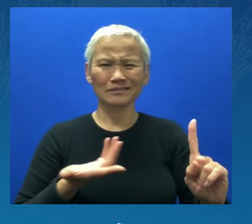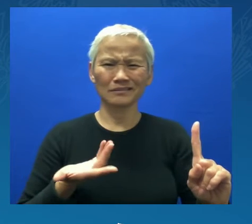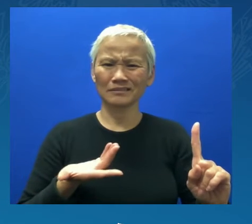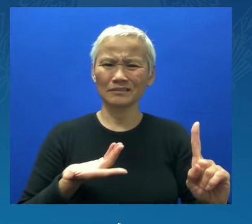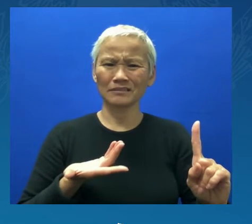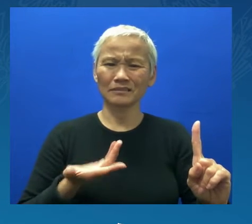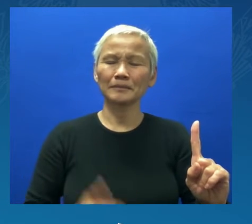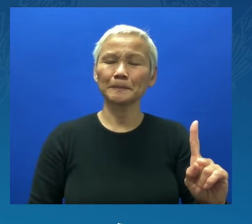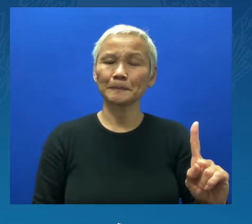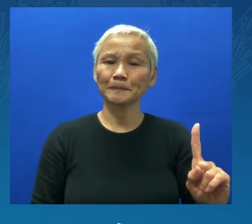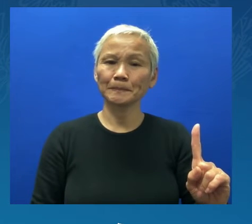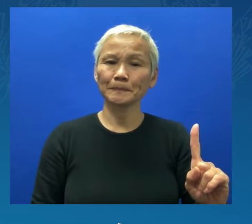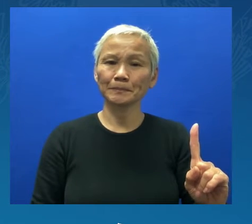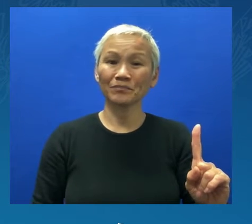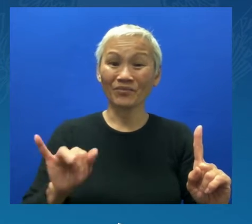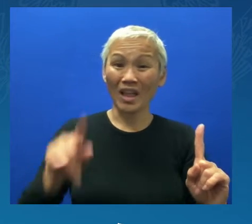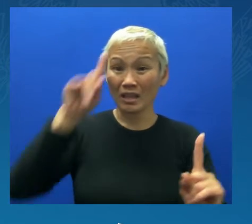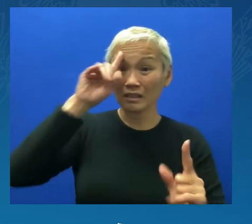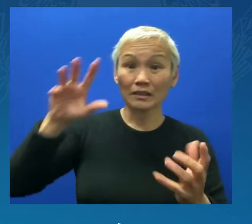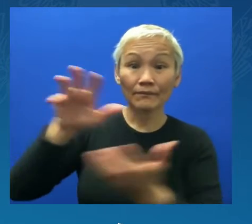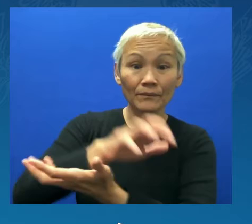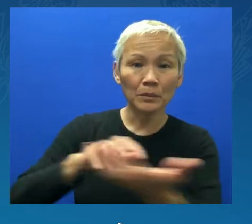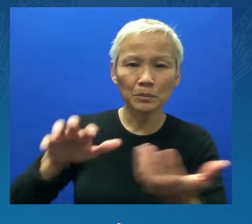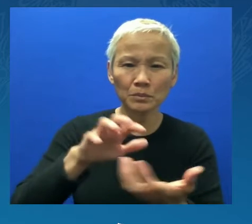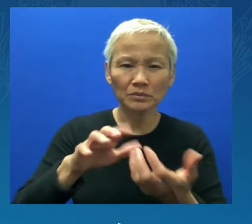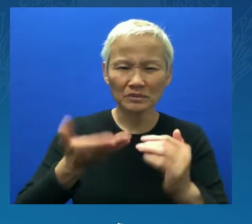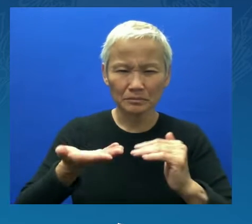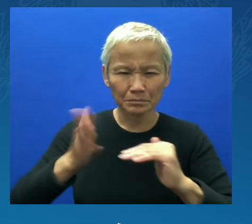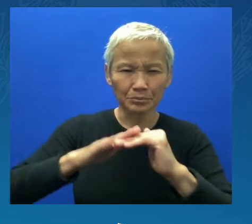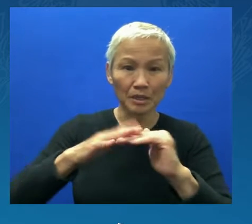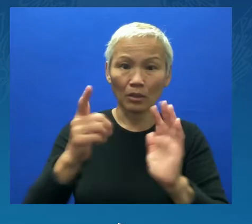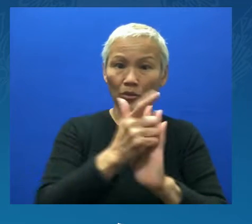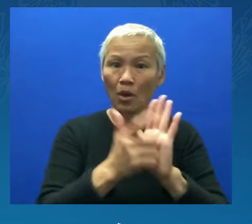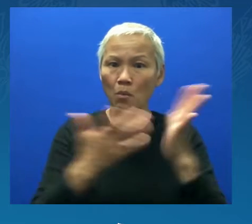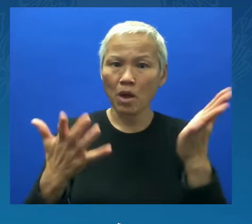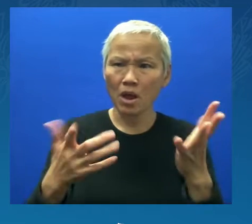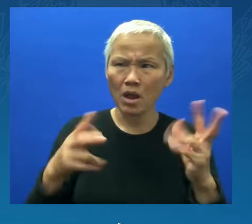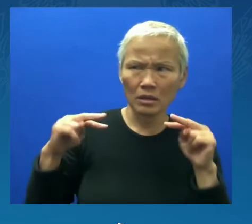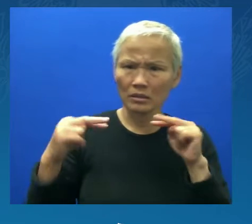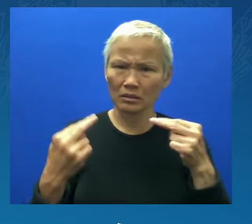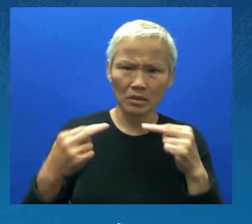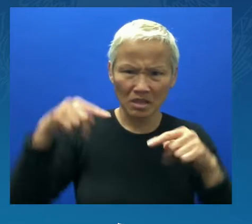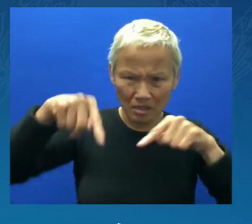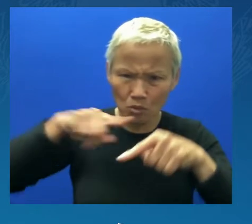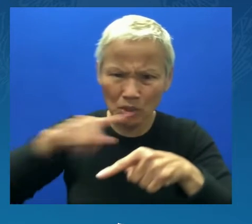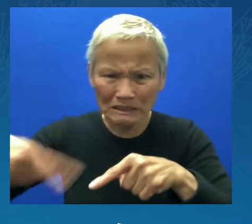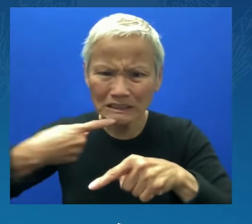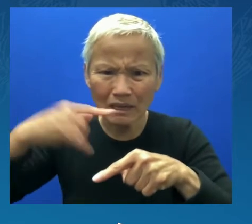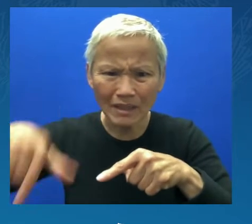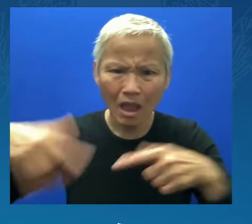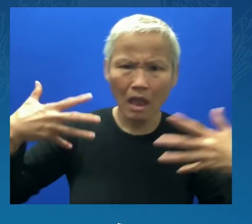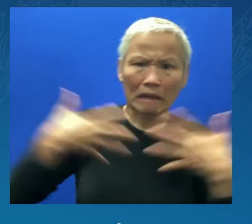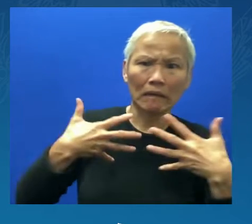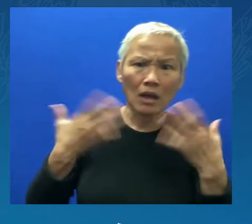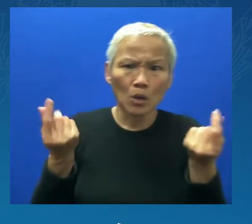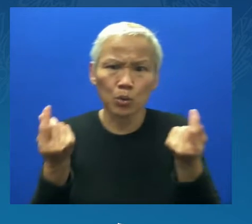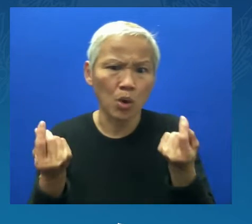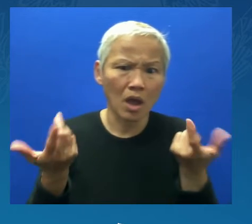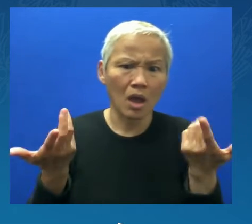what is the state of the law, the panic and the concern, "I can't, in my own state, have access.